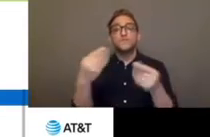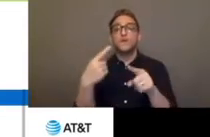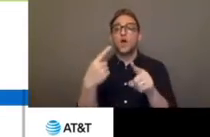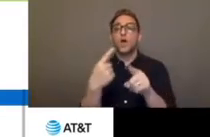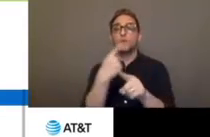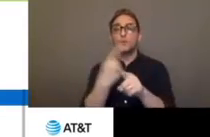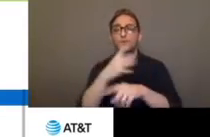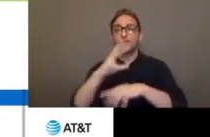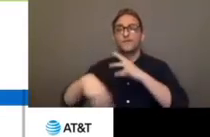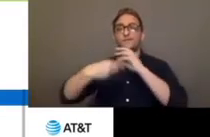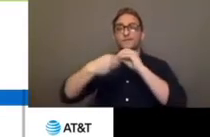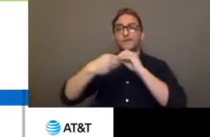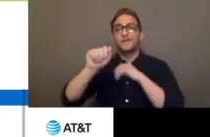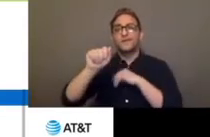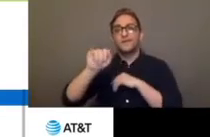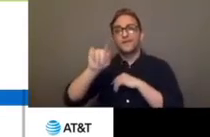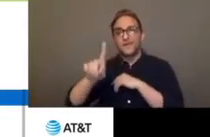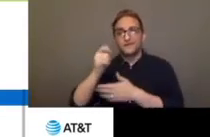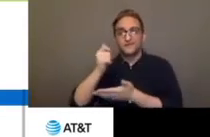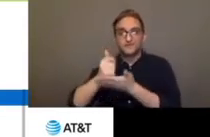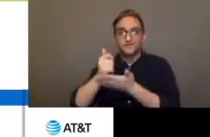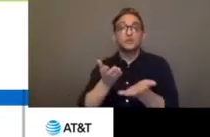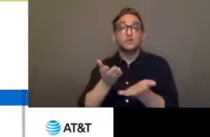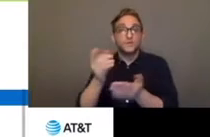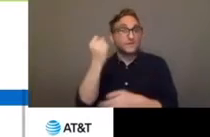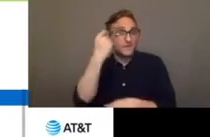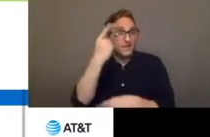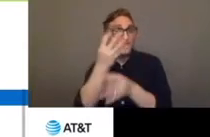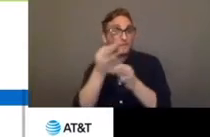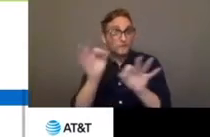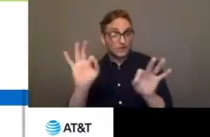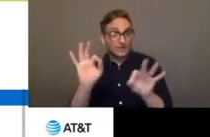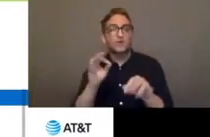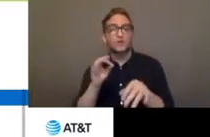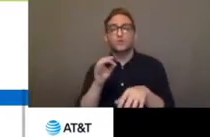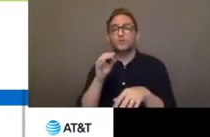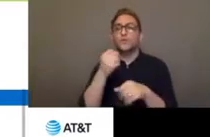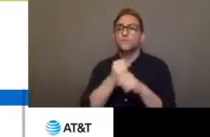aids and services free of charge to ensure effective communication with individuals with